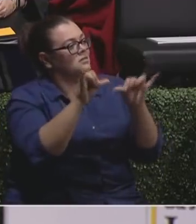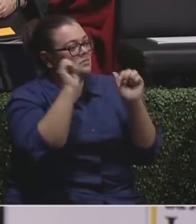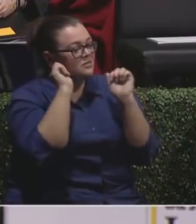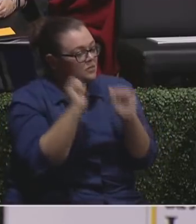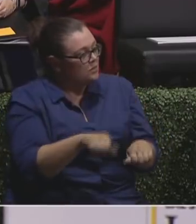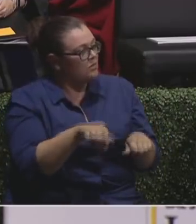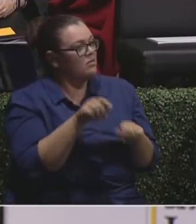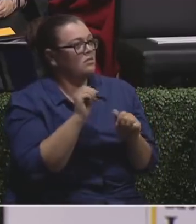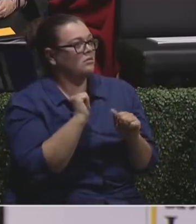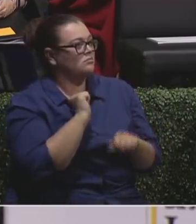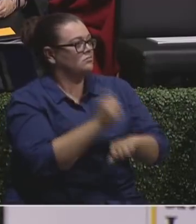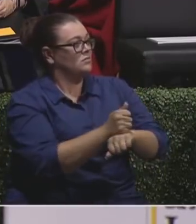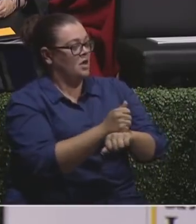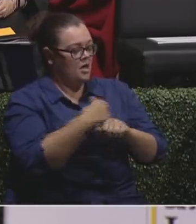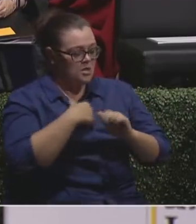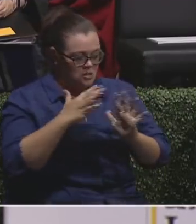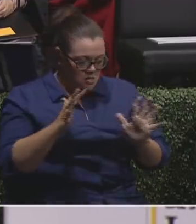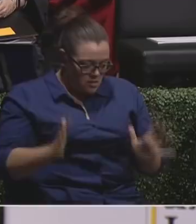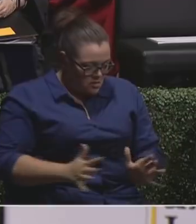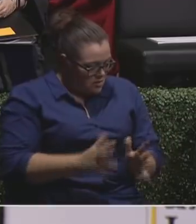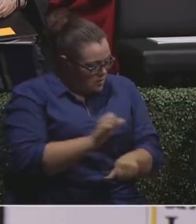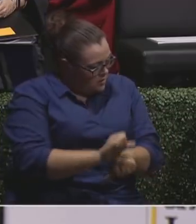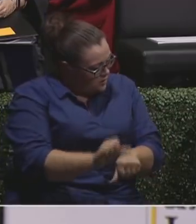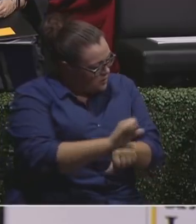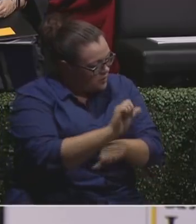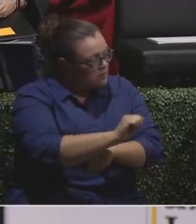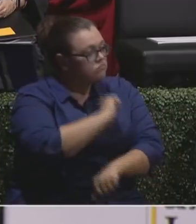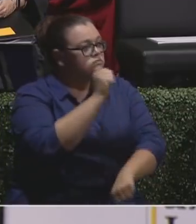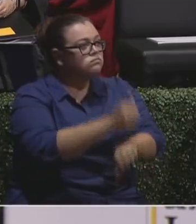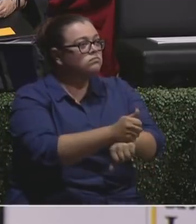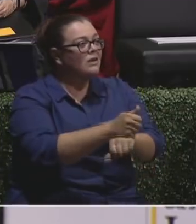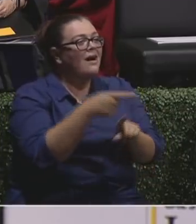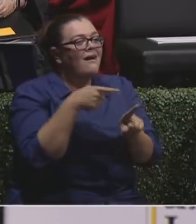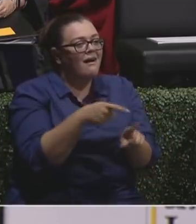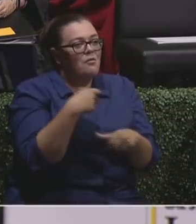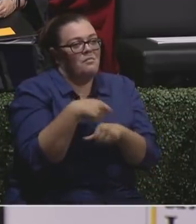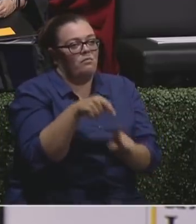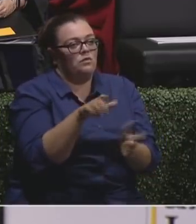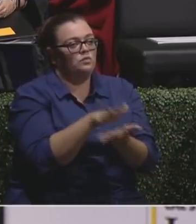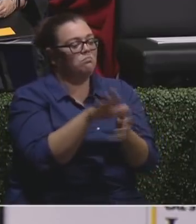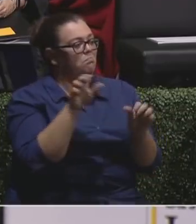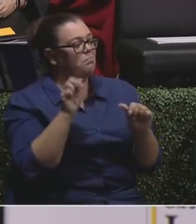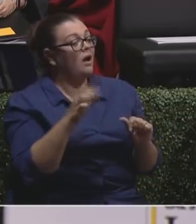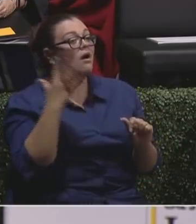FROM PERSONAL EXPERIENCE, I BELIEVED THIS TYPE OF SCHOOL SYSTEM COULD EXIST AND I PUT MY COURAGE TO MAKE IT HAPPEN.